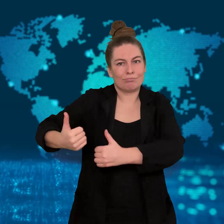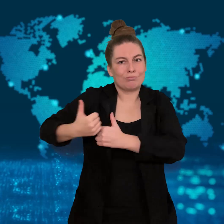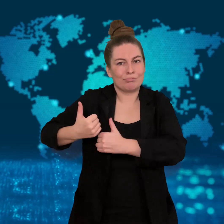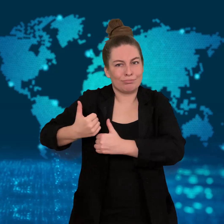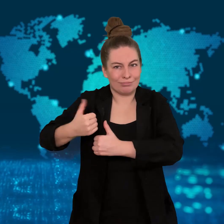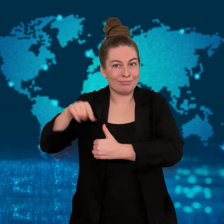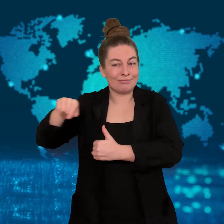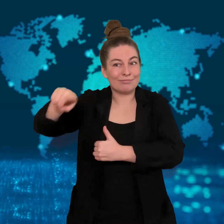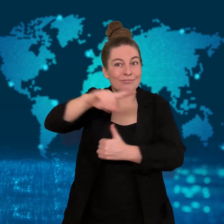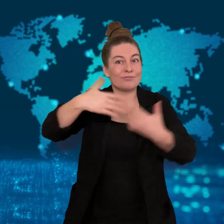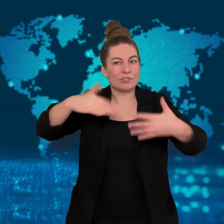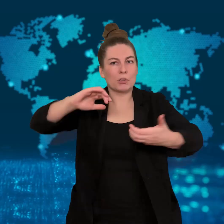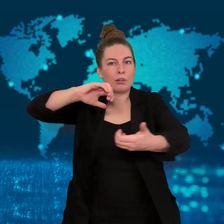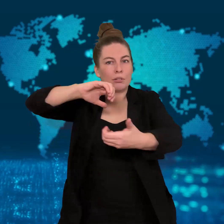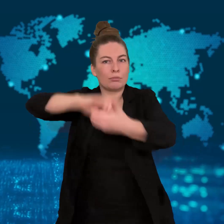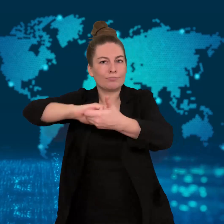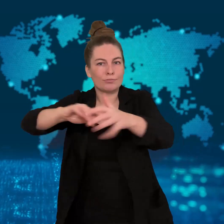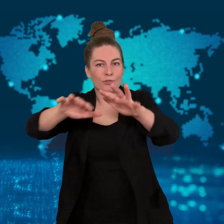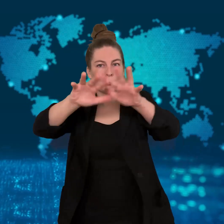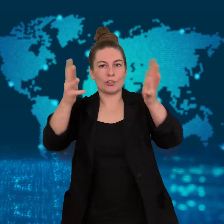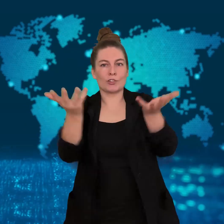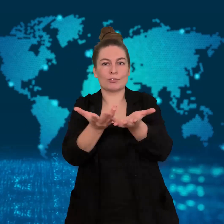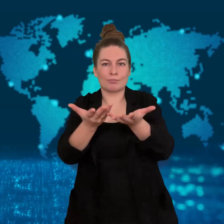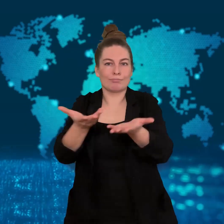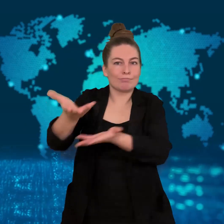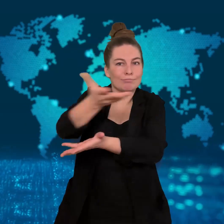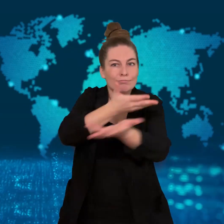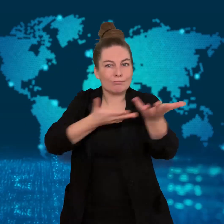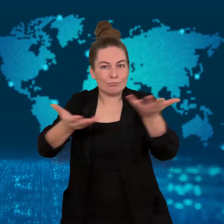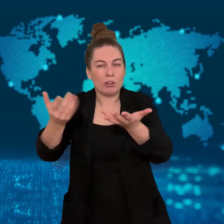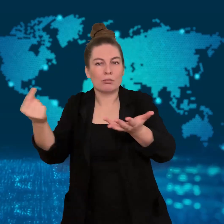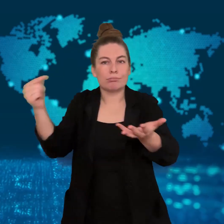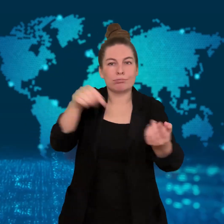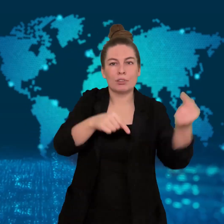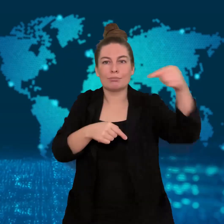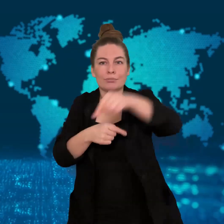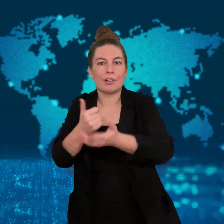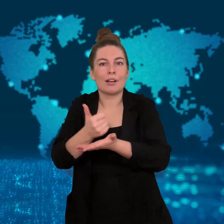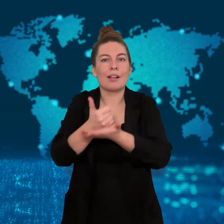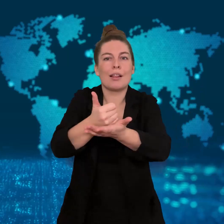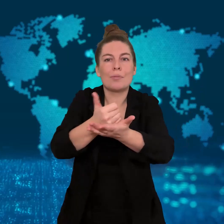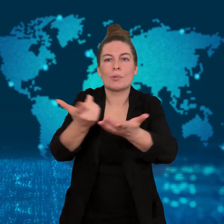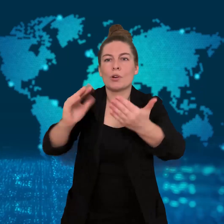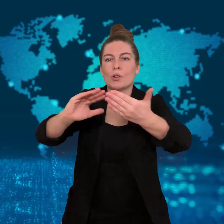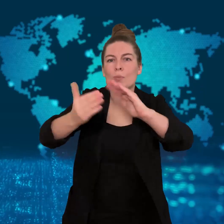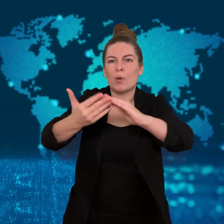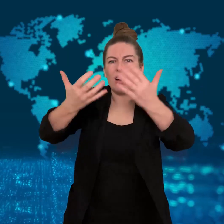They work with local communities and security forces to